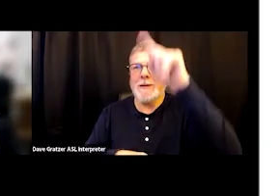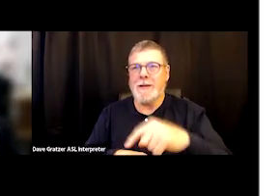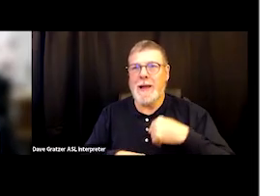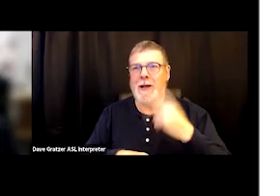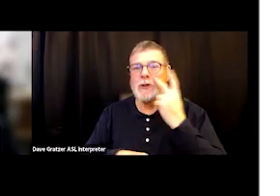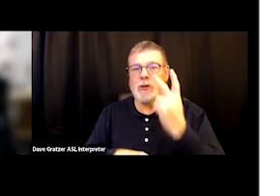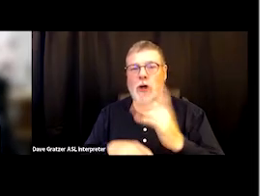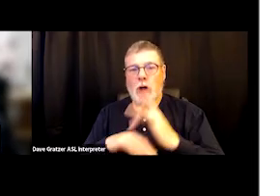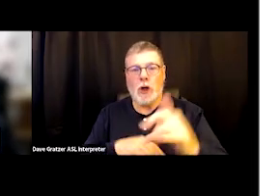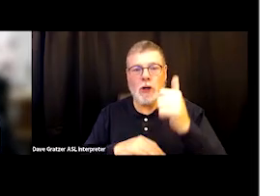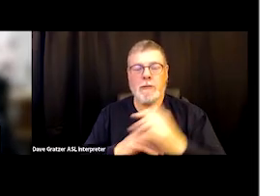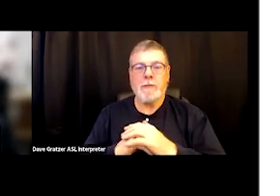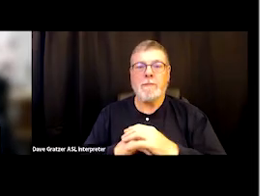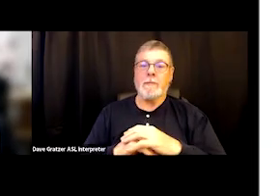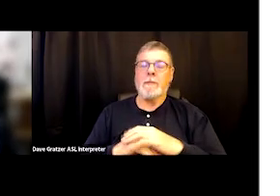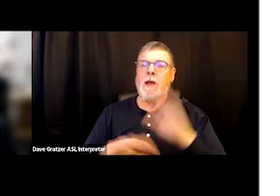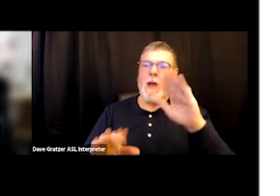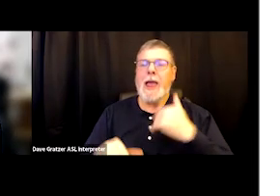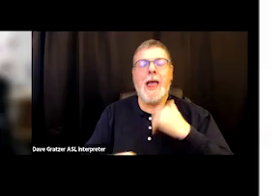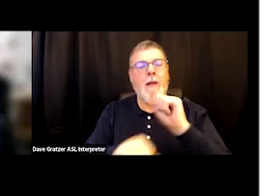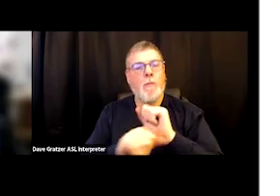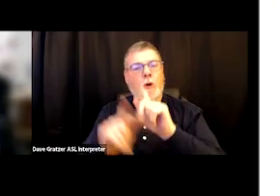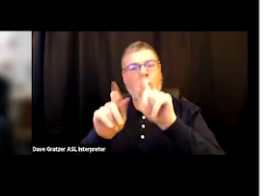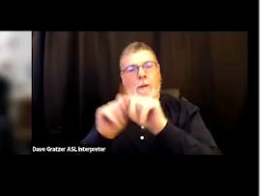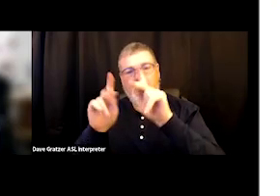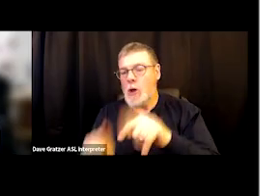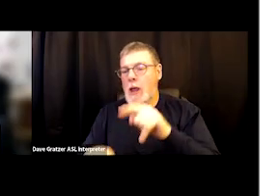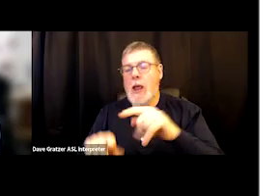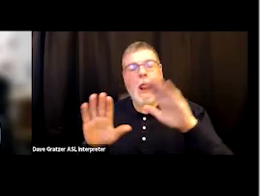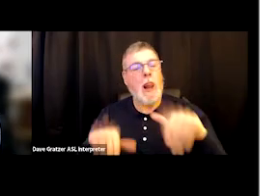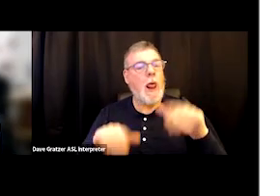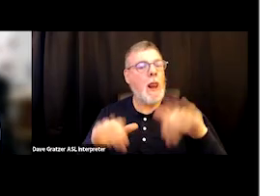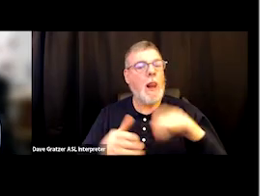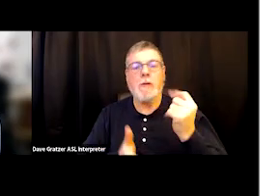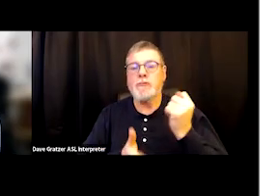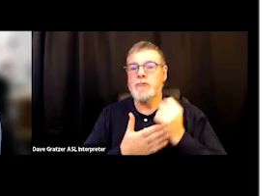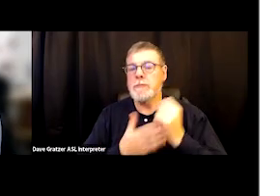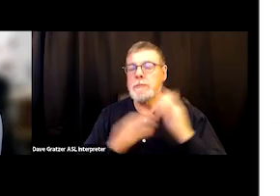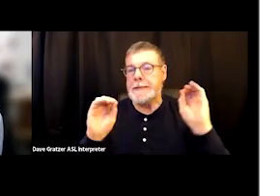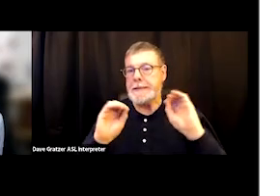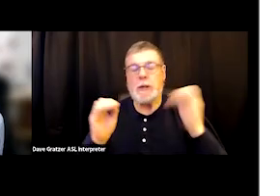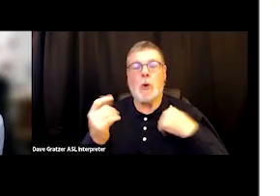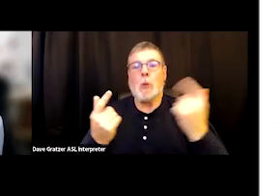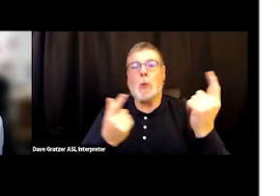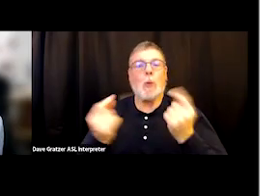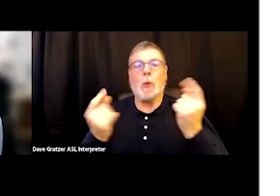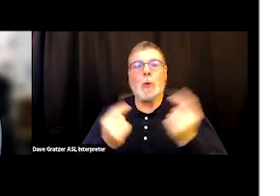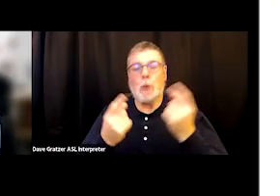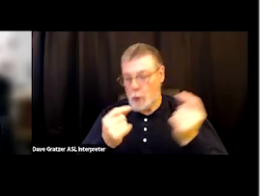which we're asking like, "Hey, I'm working with someone that hasn't had any treatment recently. Should I submit their application?"